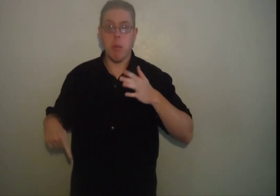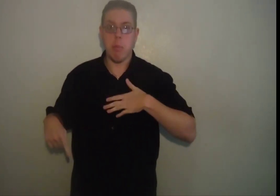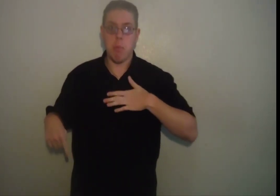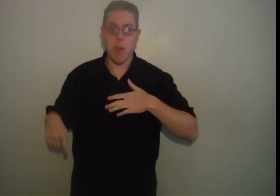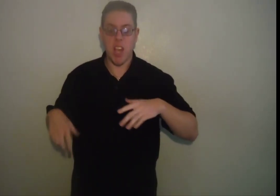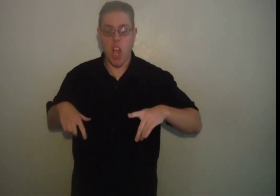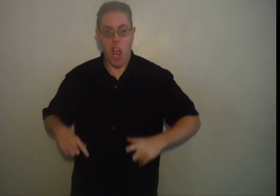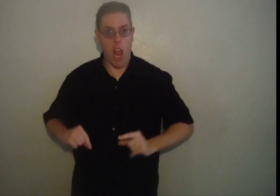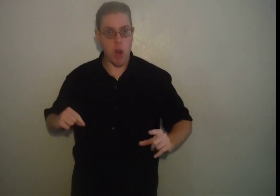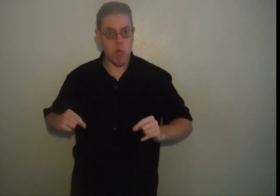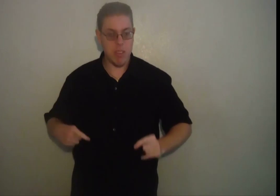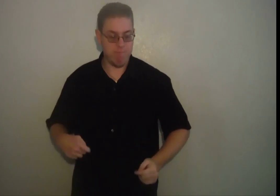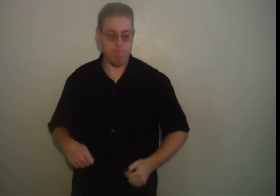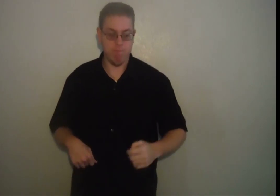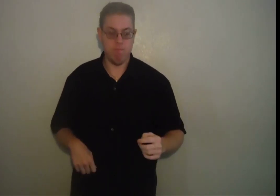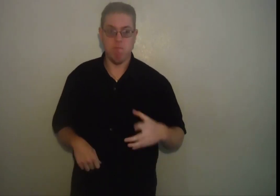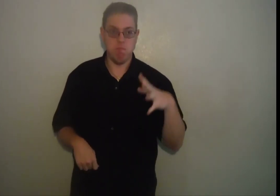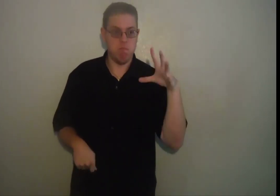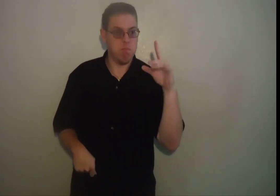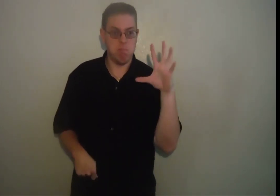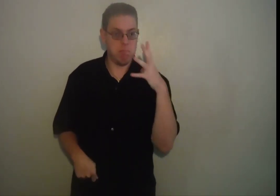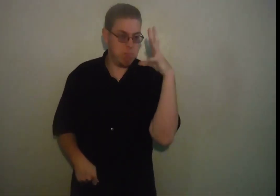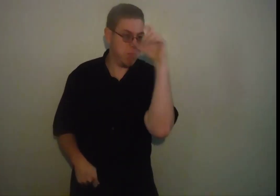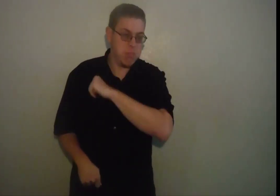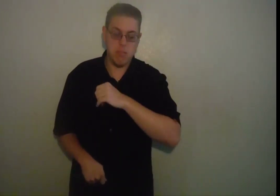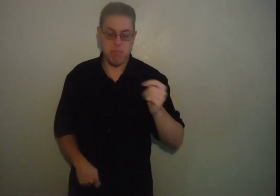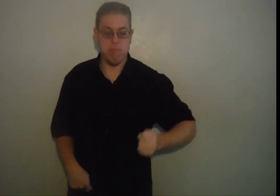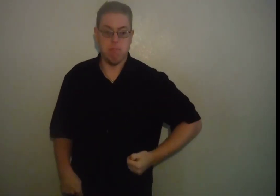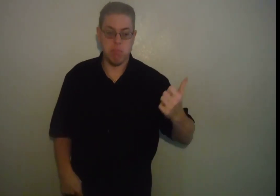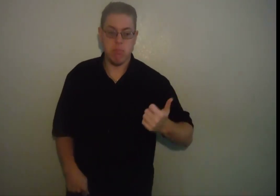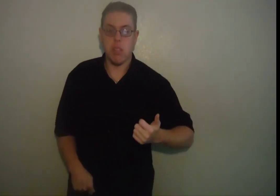my underwear missing